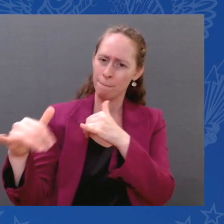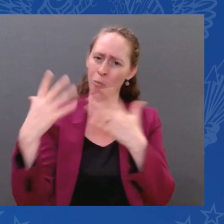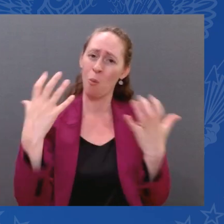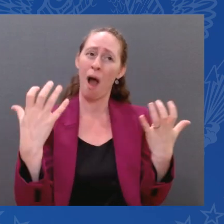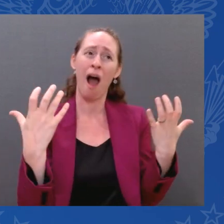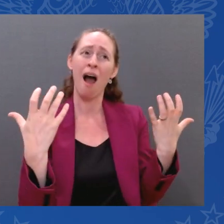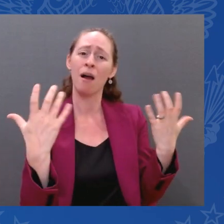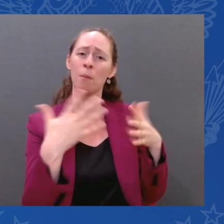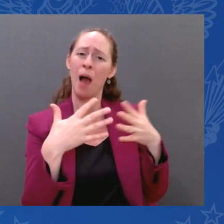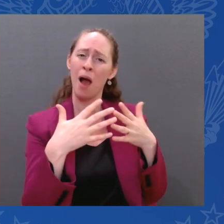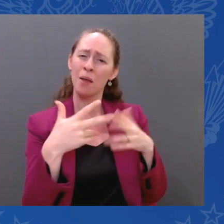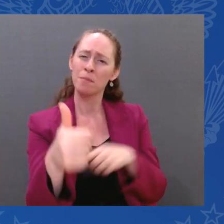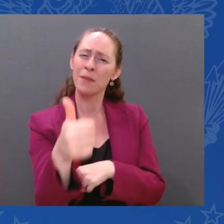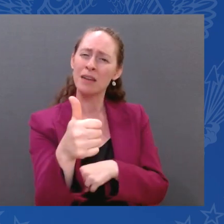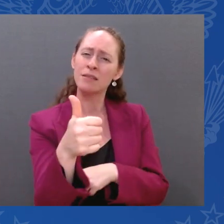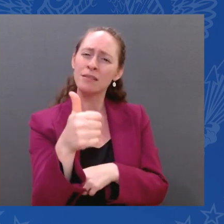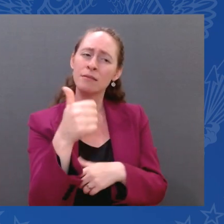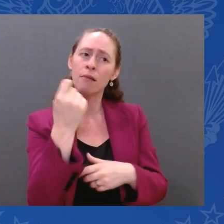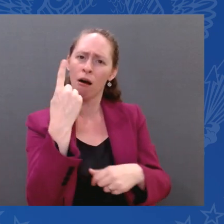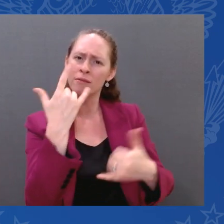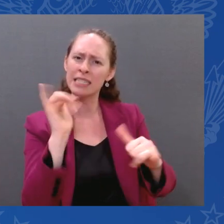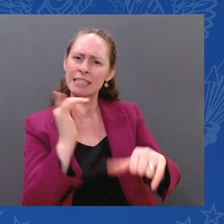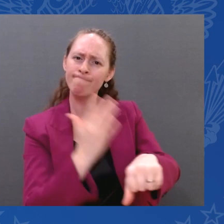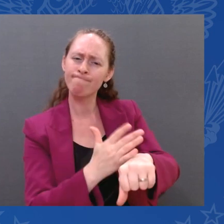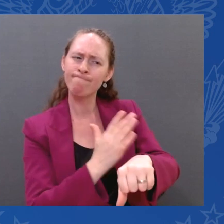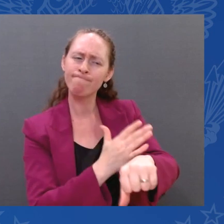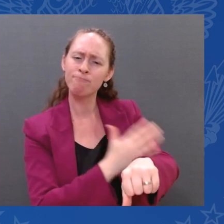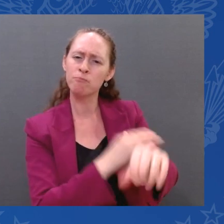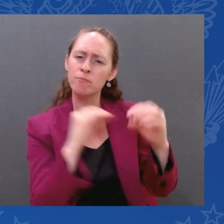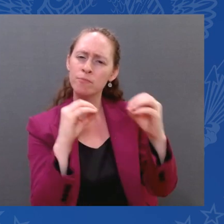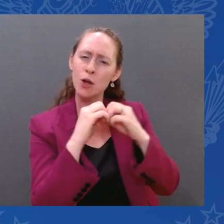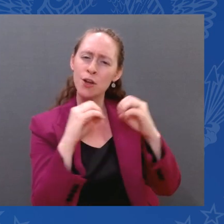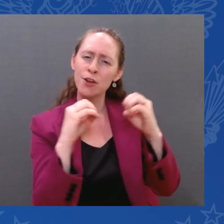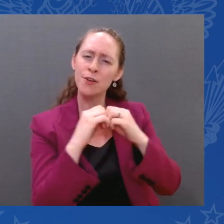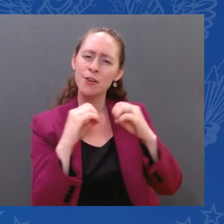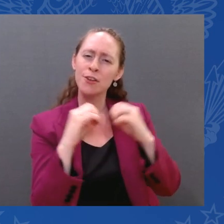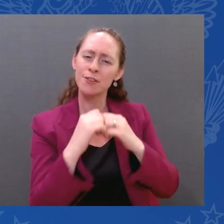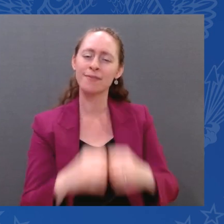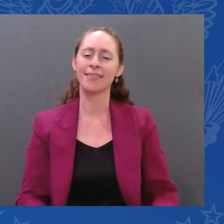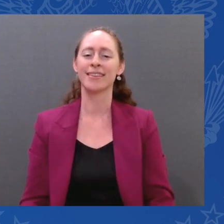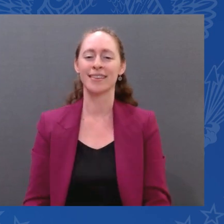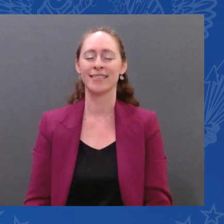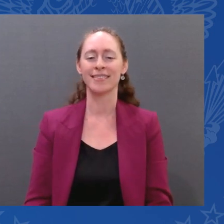and run for office for real, because I knew what incredible courage,